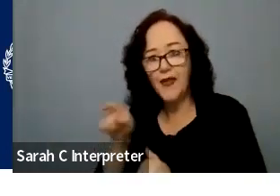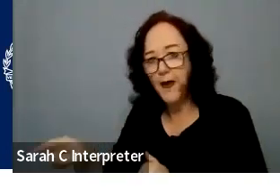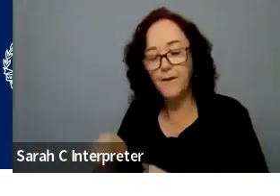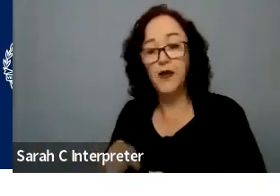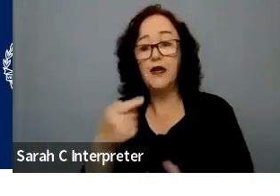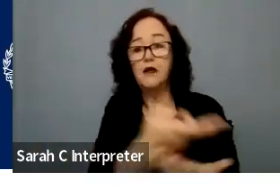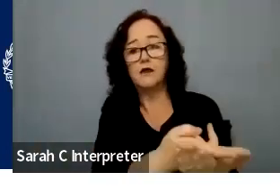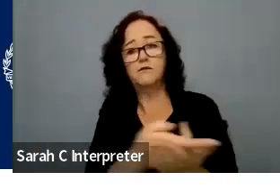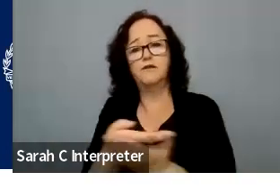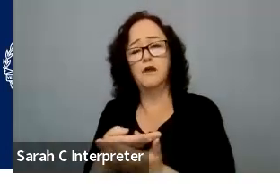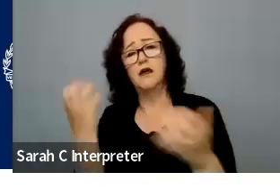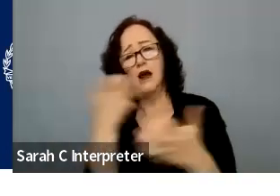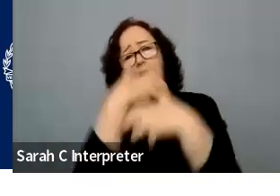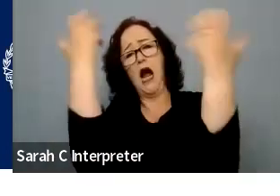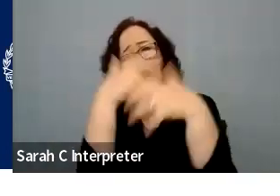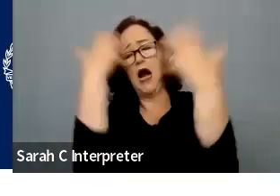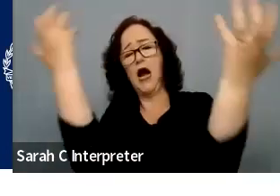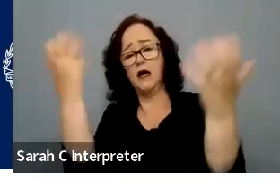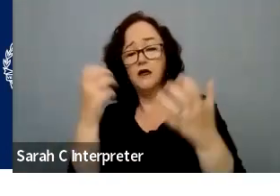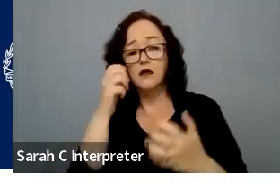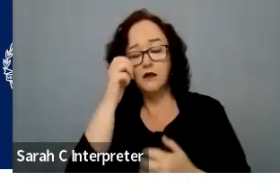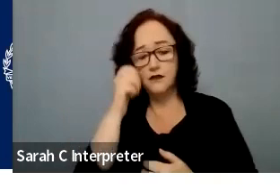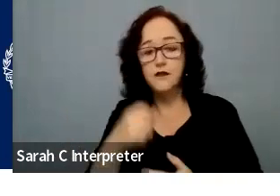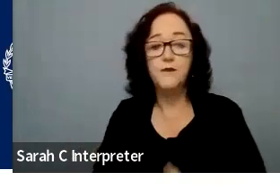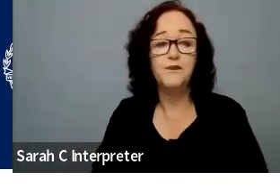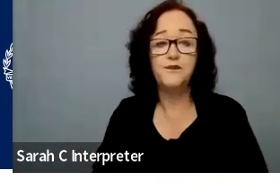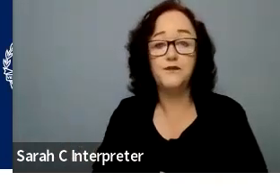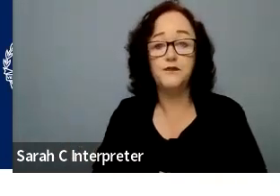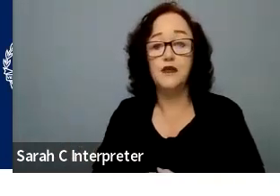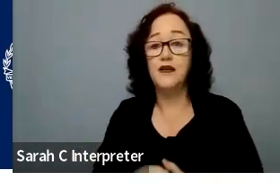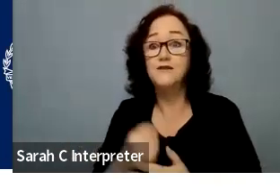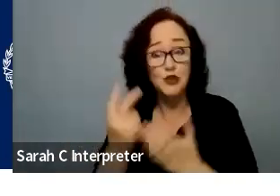increasingly apprehensive begins hitting himself, anybody would after two hours, the person who's